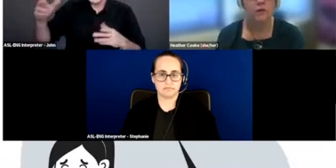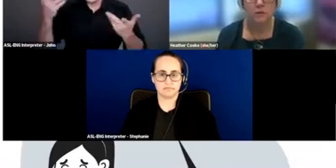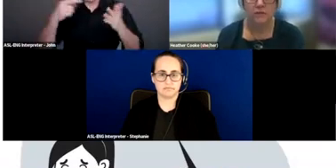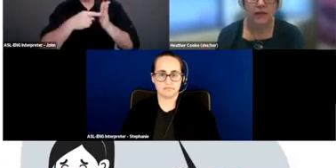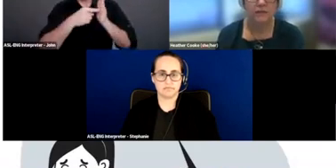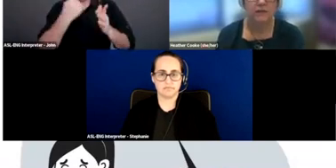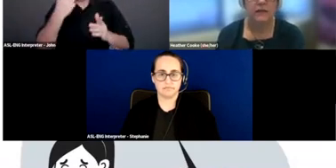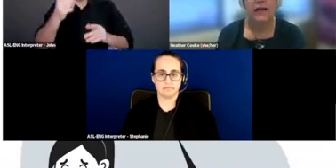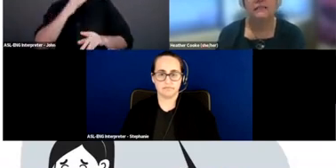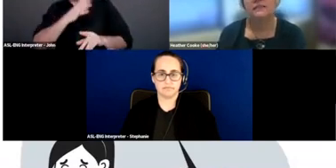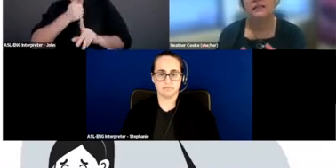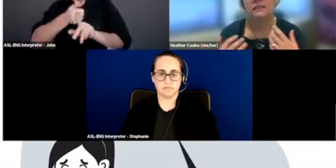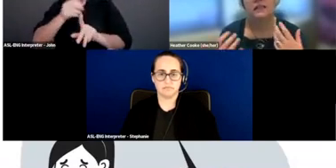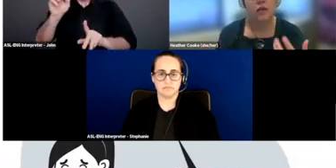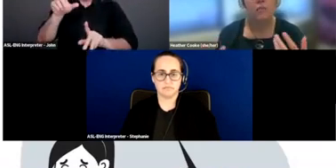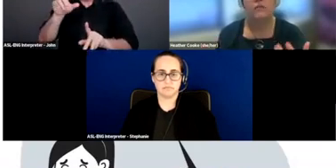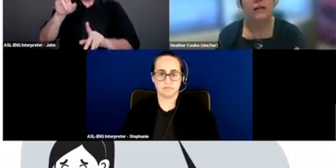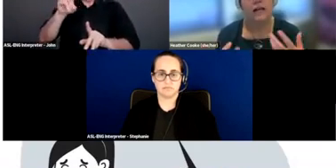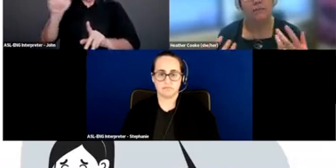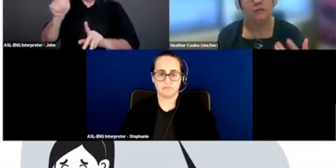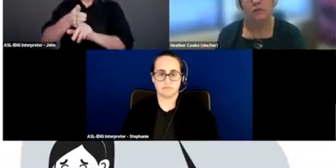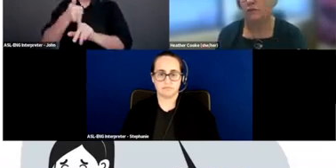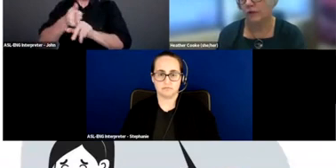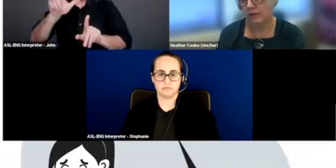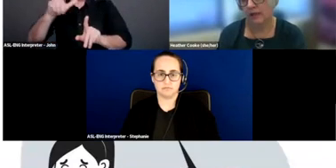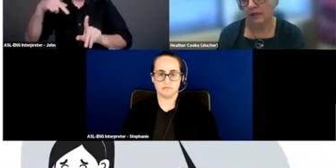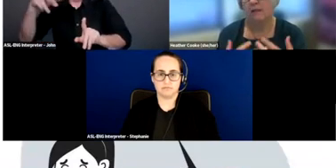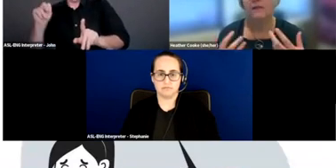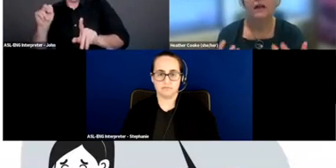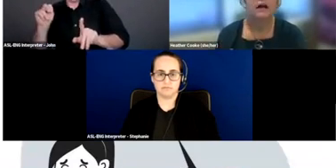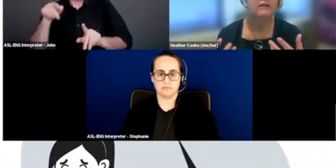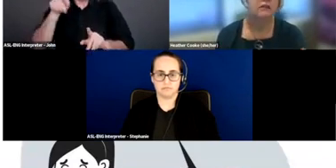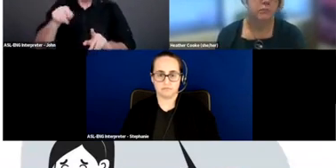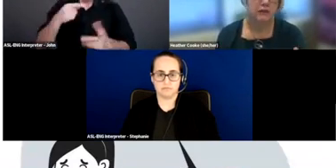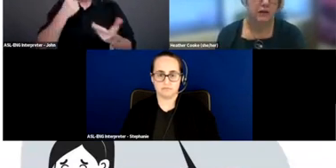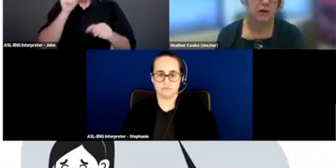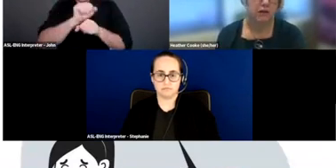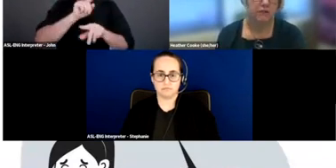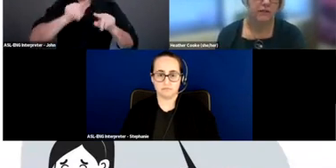sites. And, she says, it's almost like it happens so frequently that I kind of just brush it off.